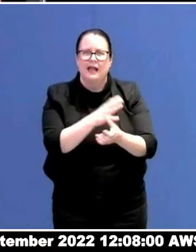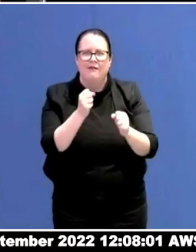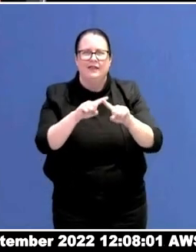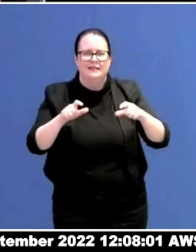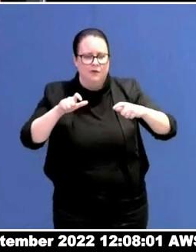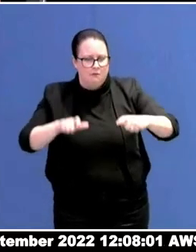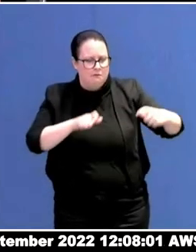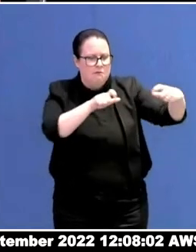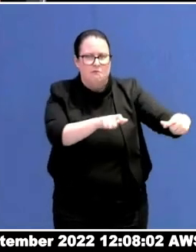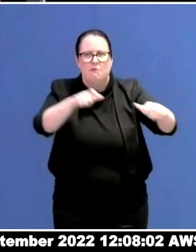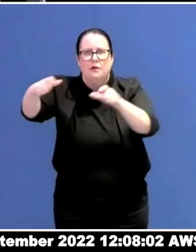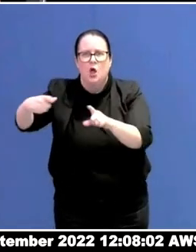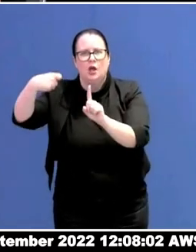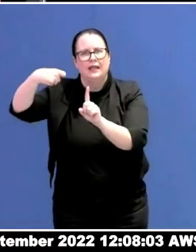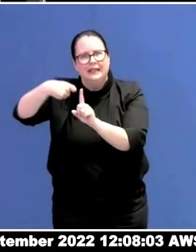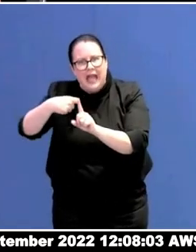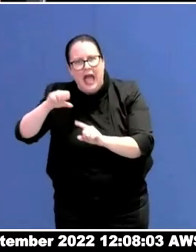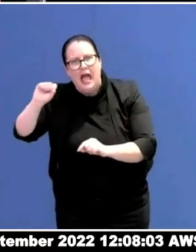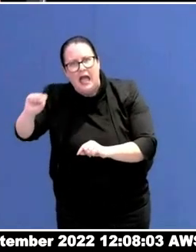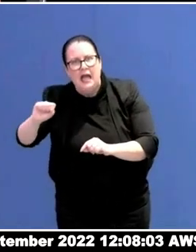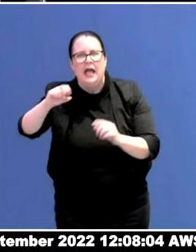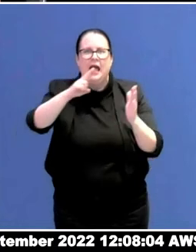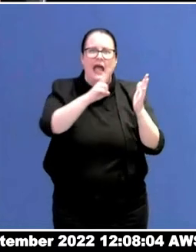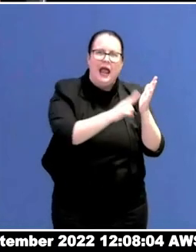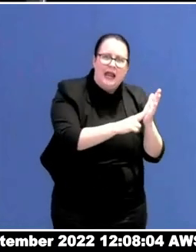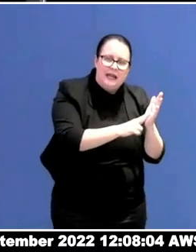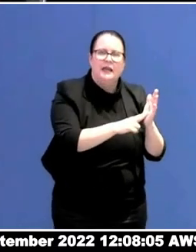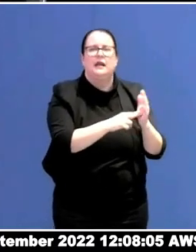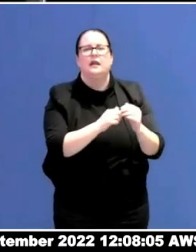There's a K block which is Kilo, then you have your M block which is Mike, and Lima